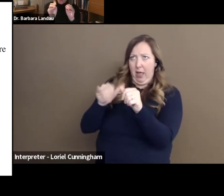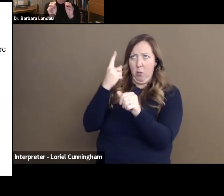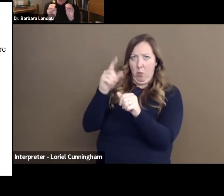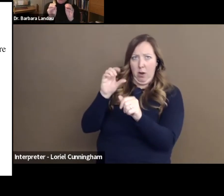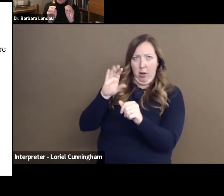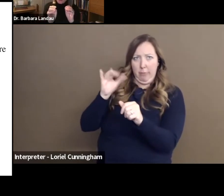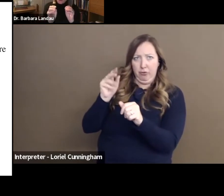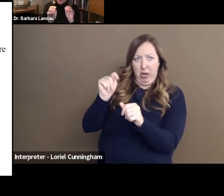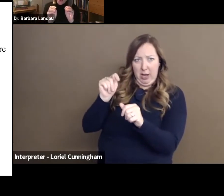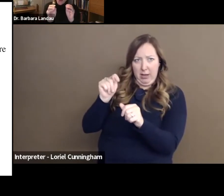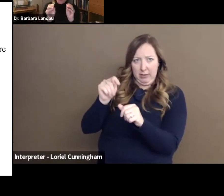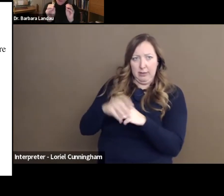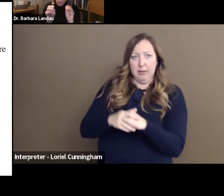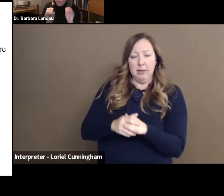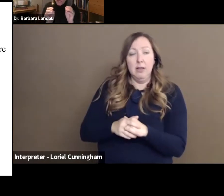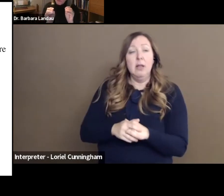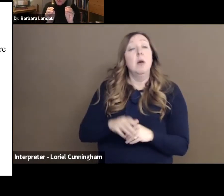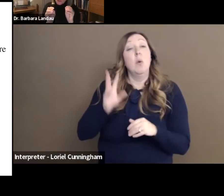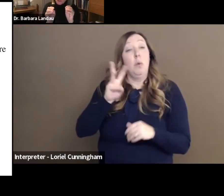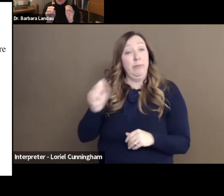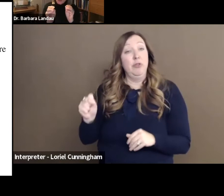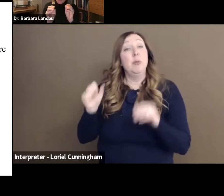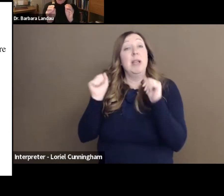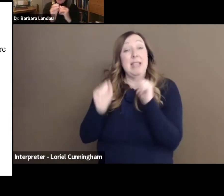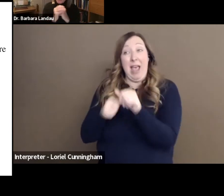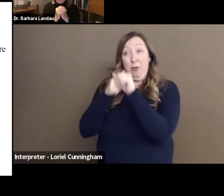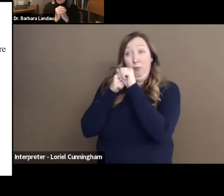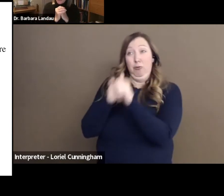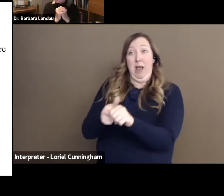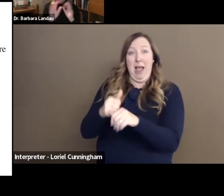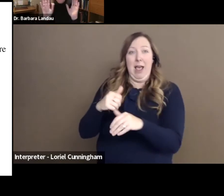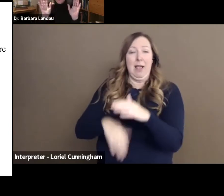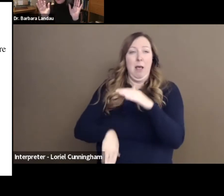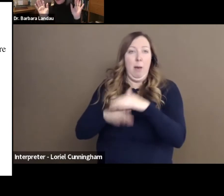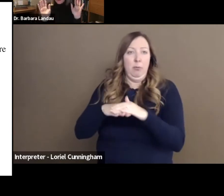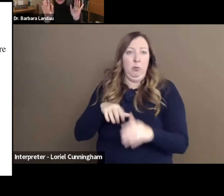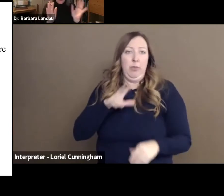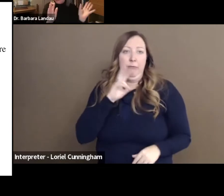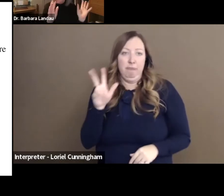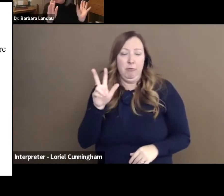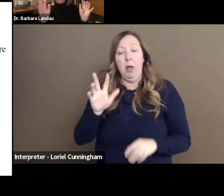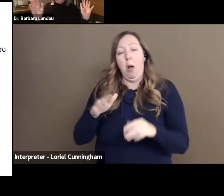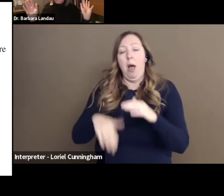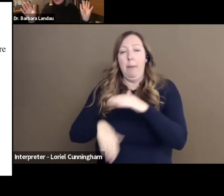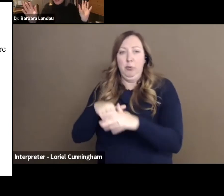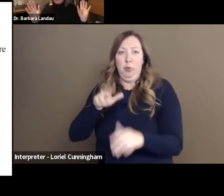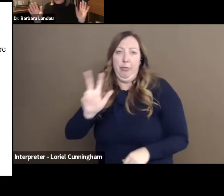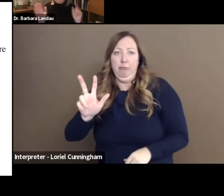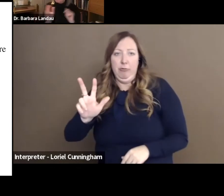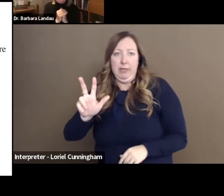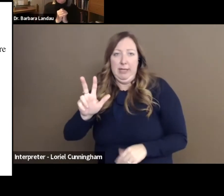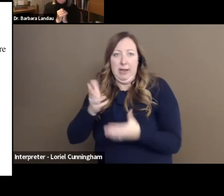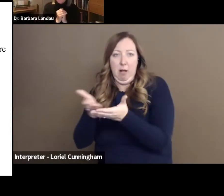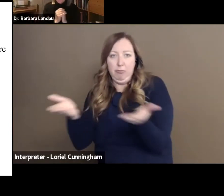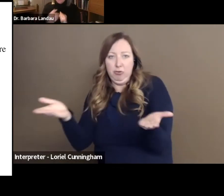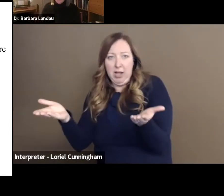capacity to track up to three objects whereas their age equivalents are able